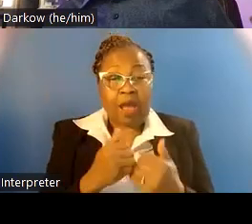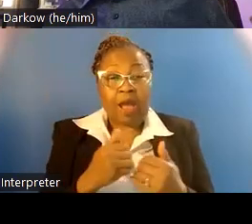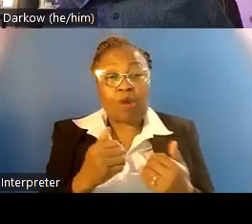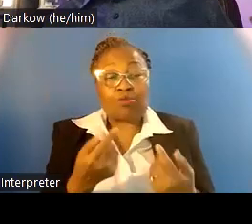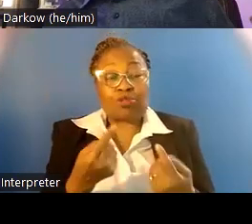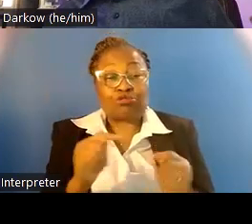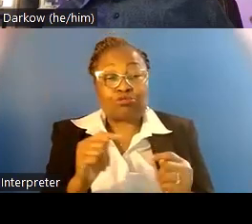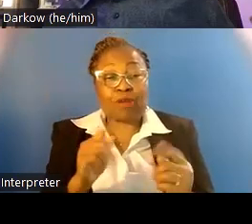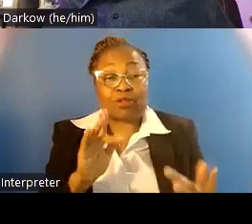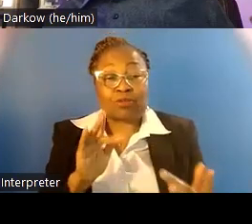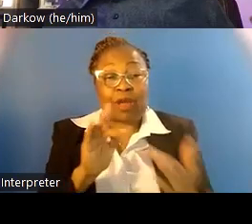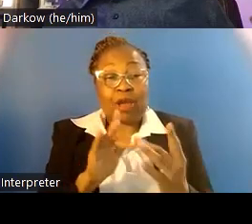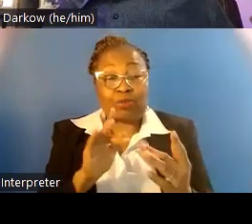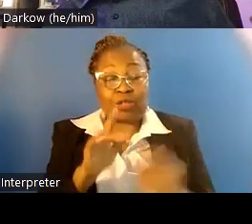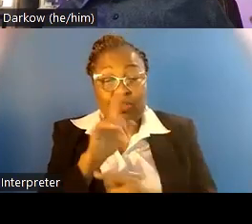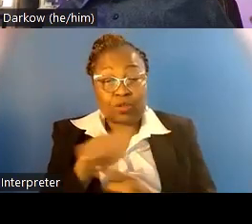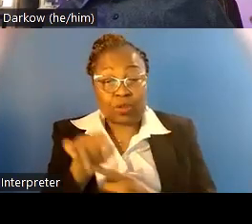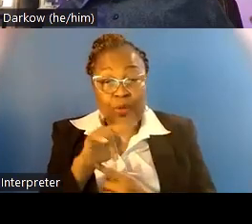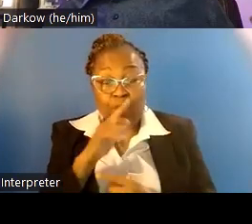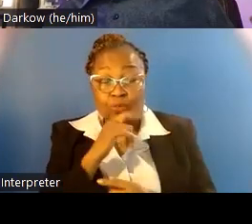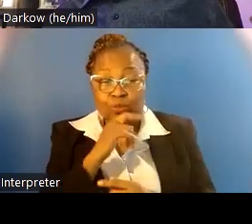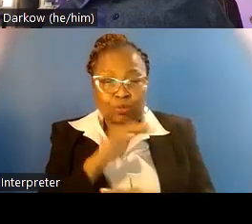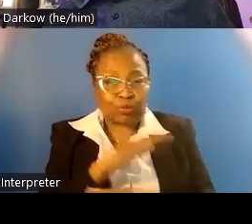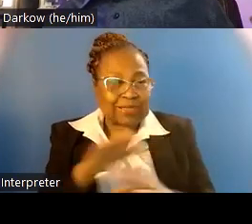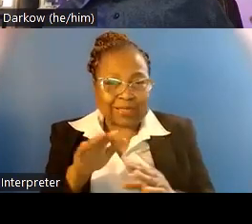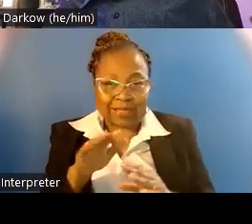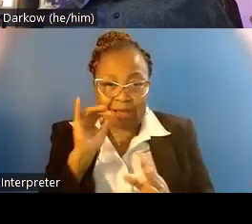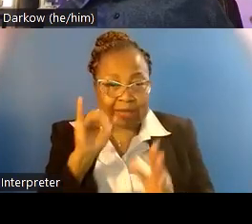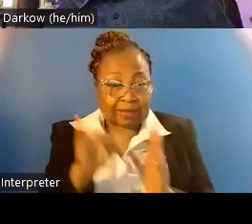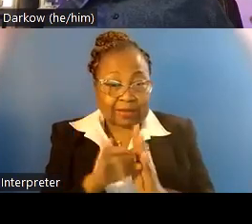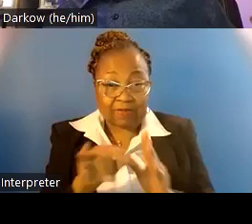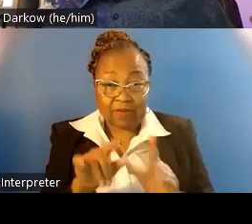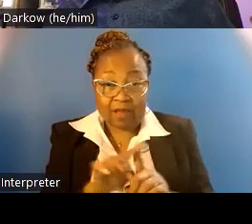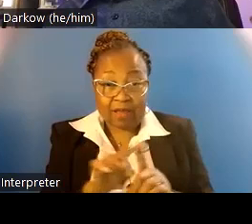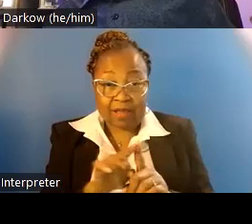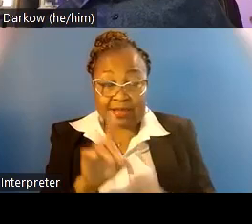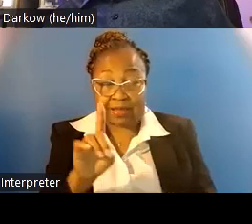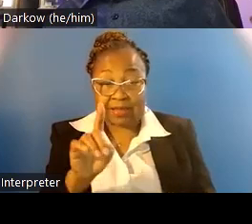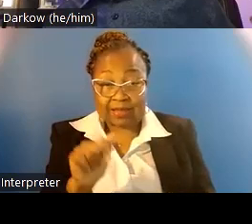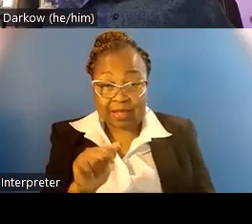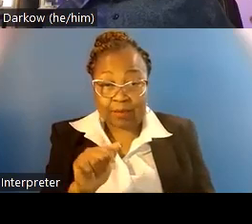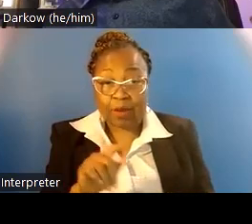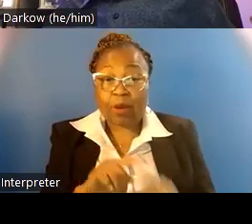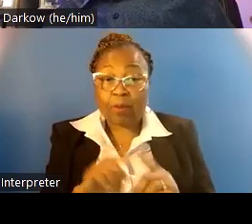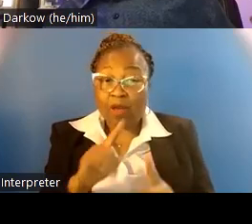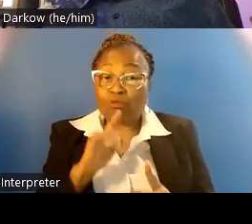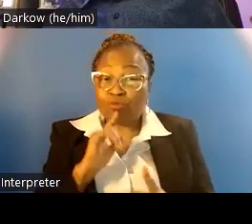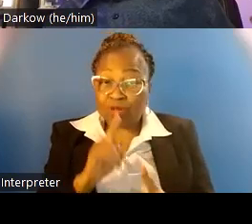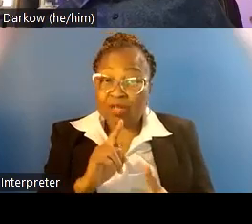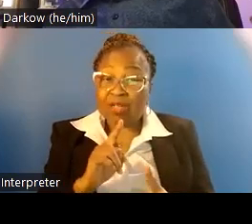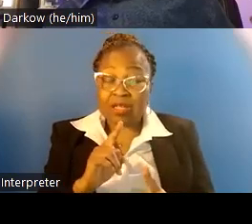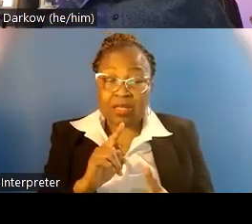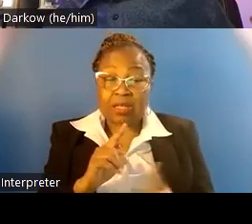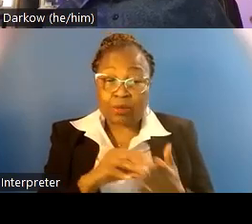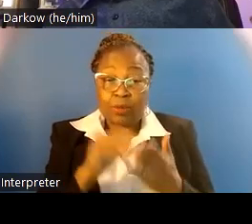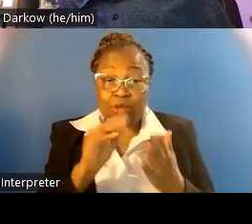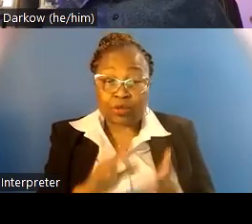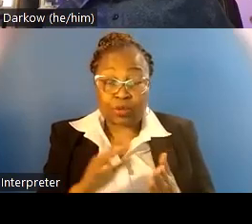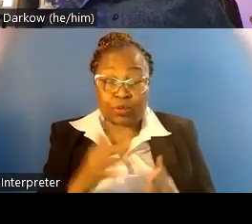who didn't already identify as disabled, but who actually were the students that we were looking to serve.